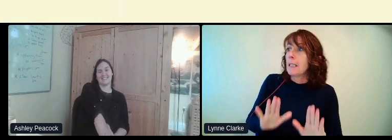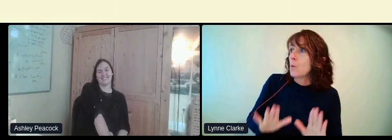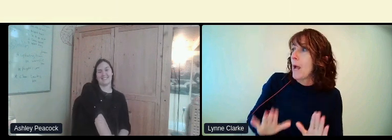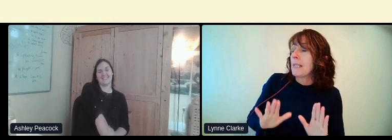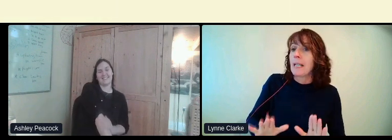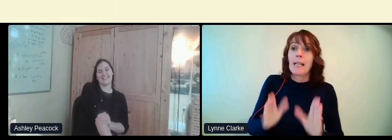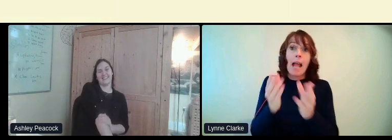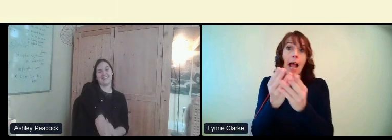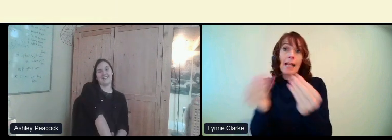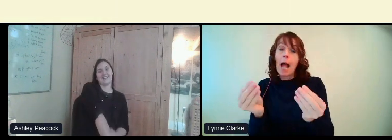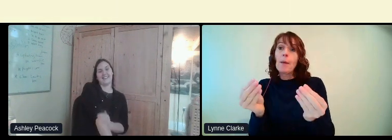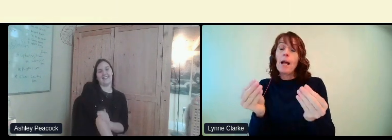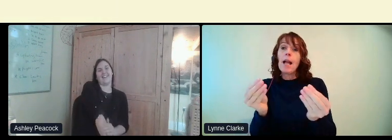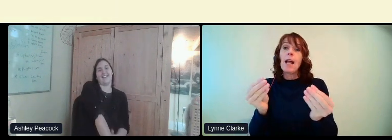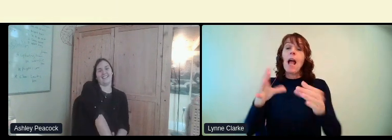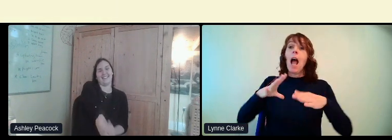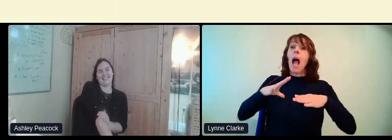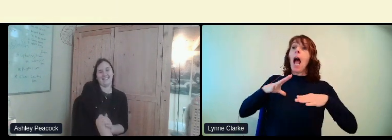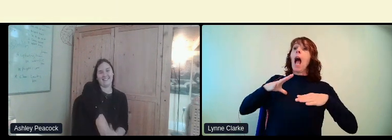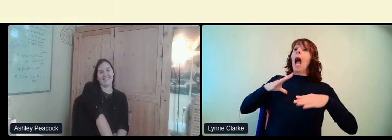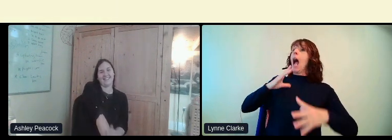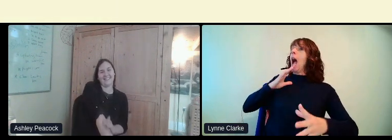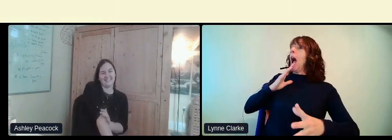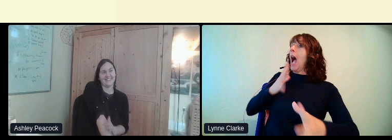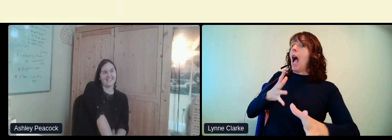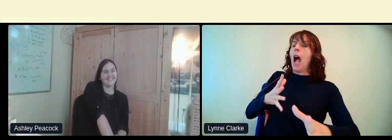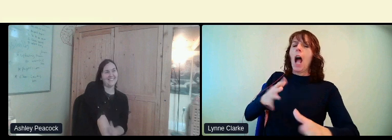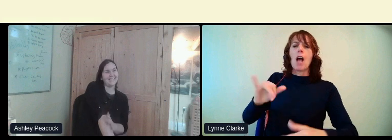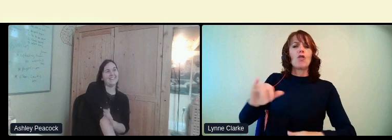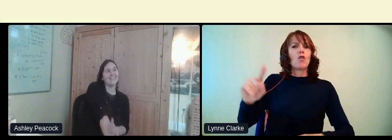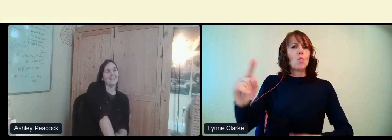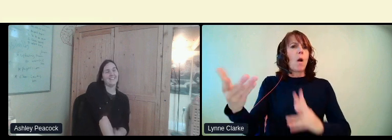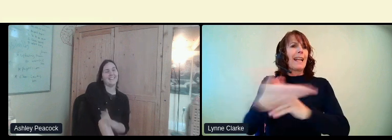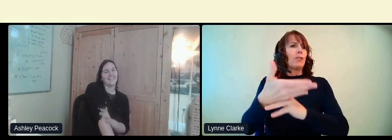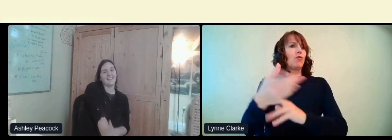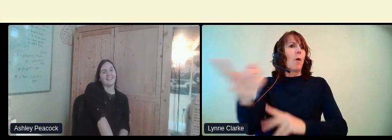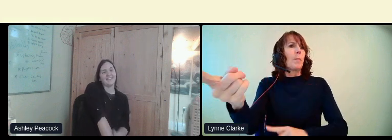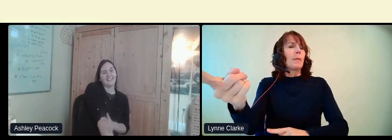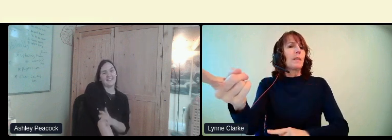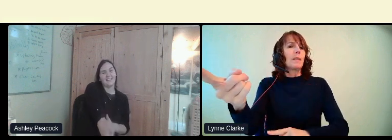comes up, I take a breath got my words ready, but someone else starts talking after. About three or